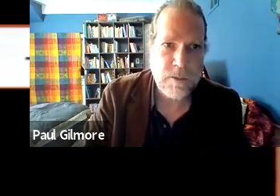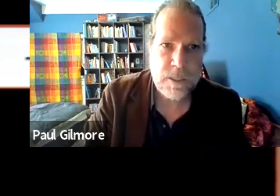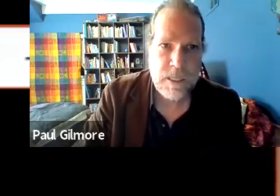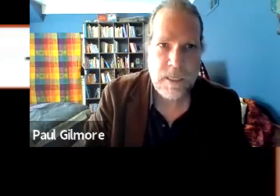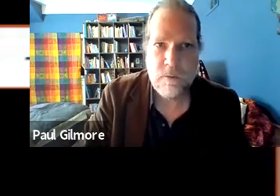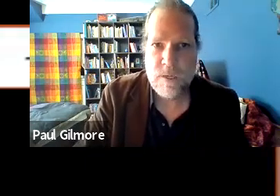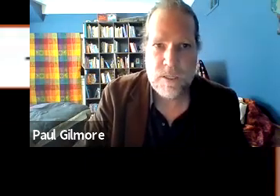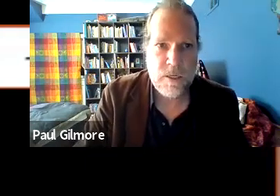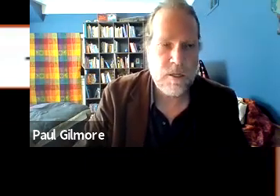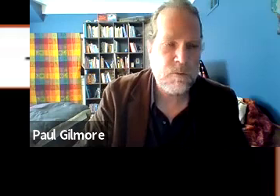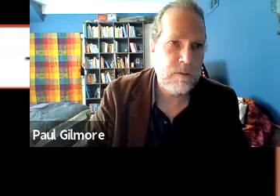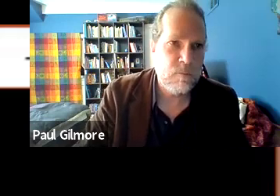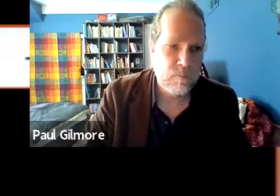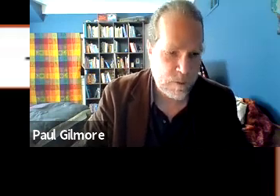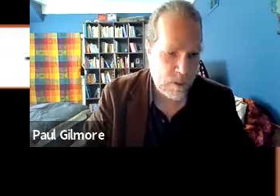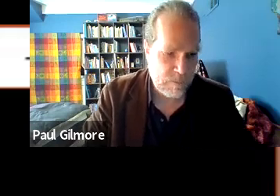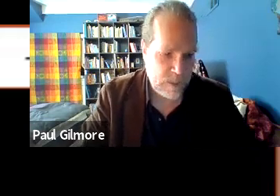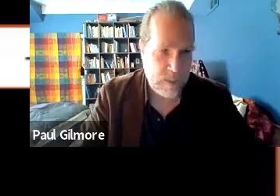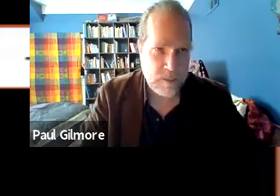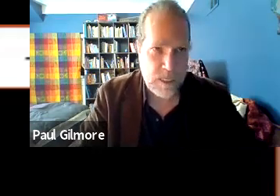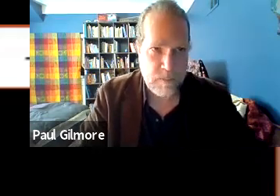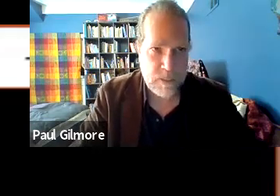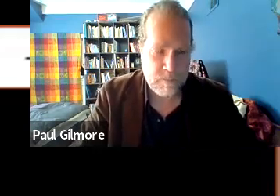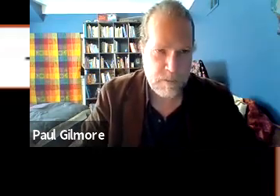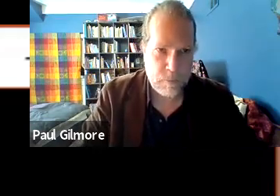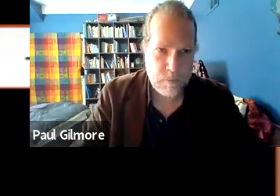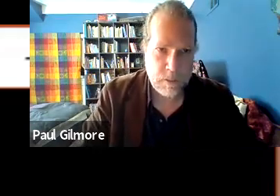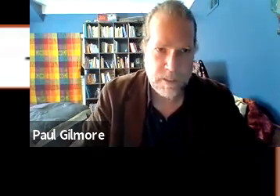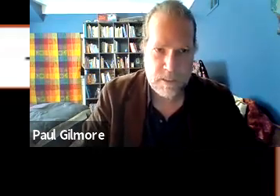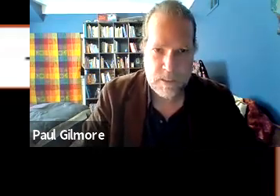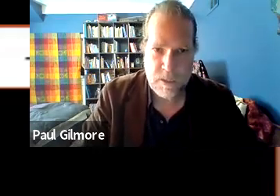out in recent years, when when we talked about getting undocumented people license